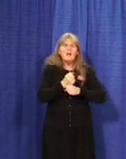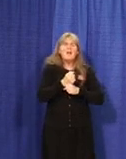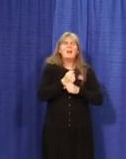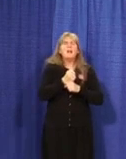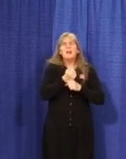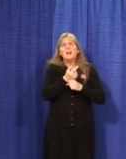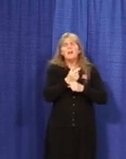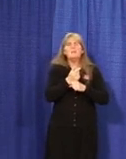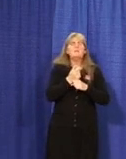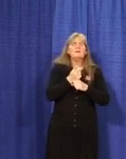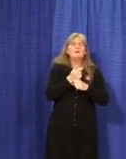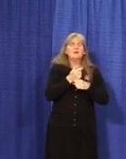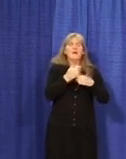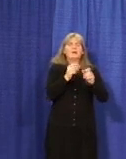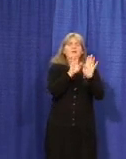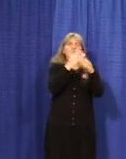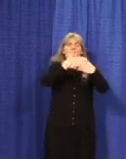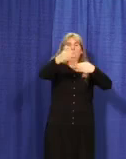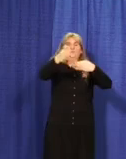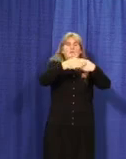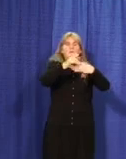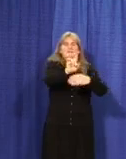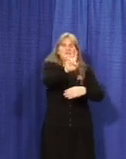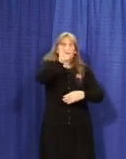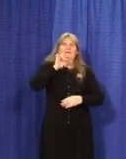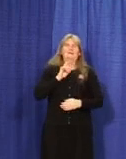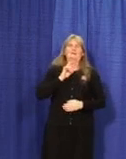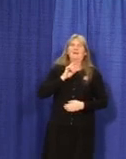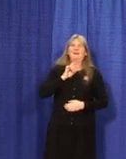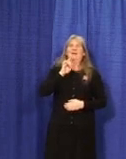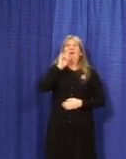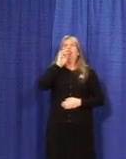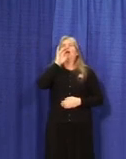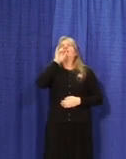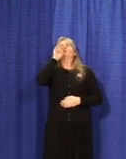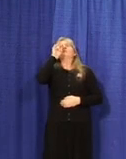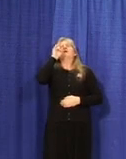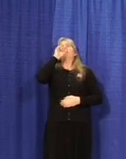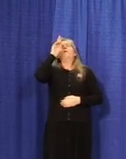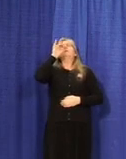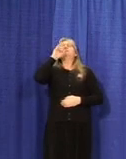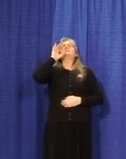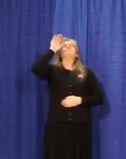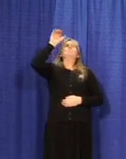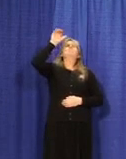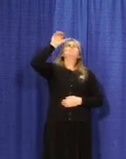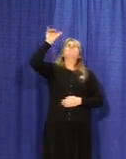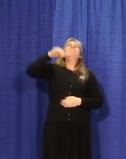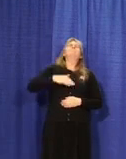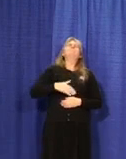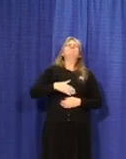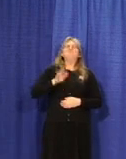feedback and call out, trick-or-treat! That's the way I always used to do it, anyway.